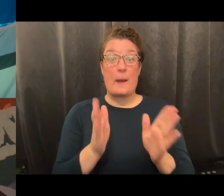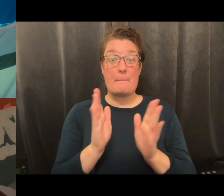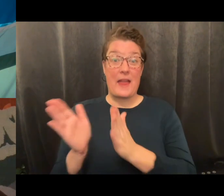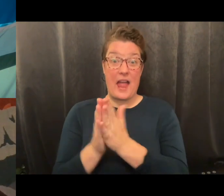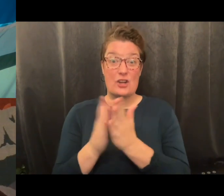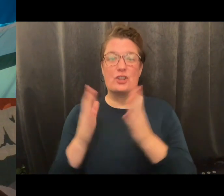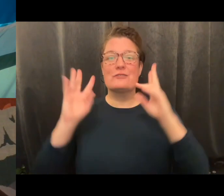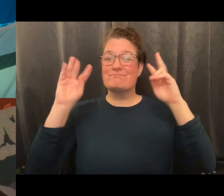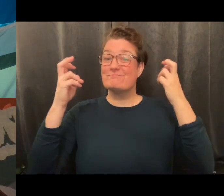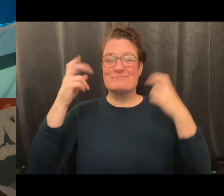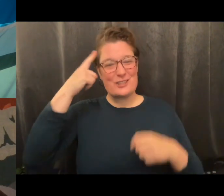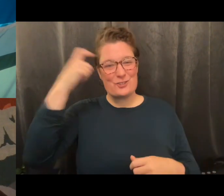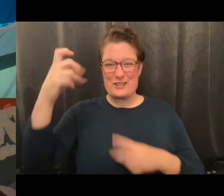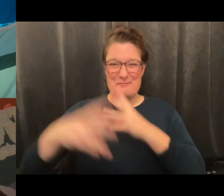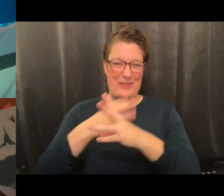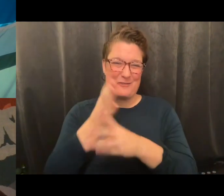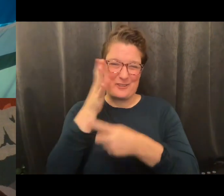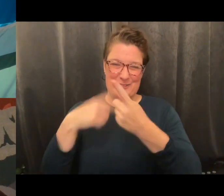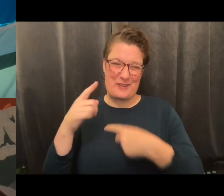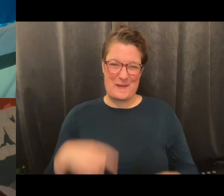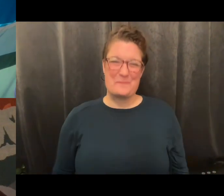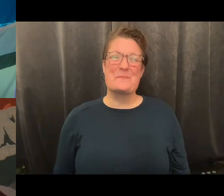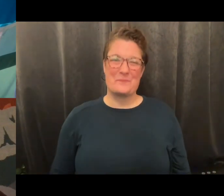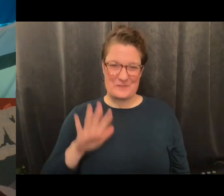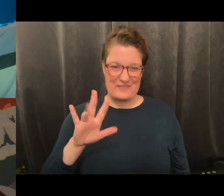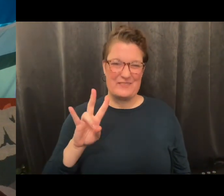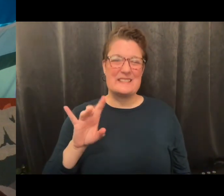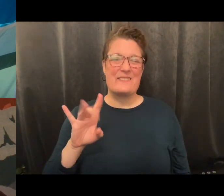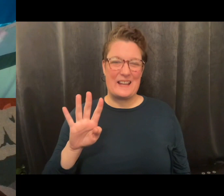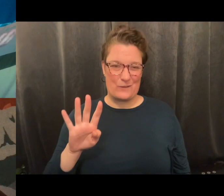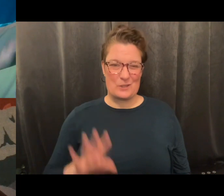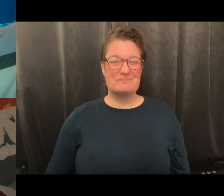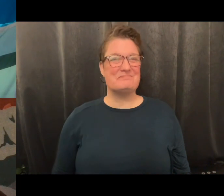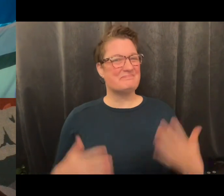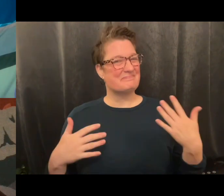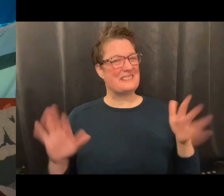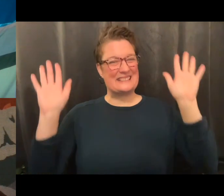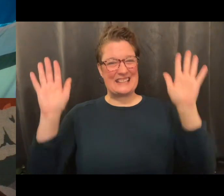Nomy: Yep, that's what we're doing. Doing it, and doing it, and doing it.